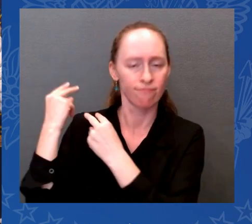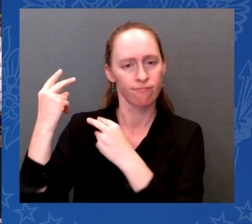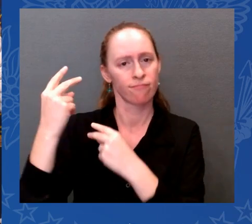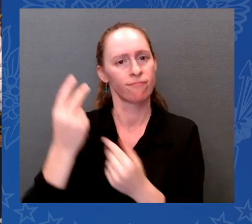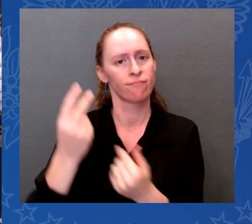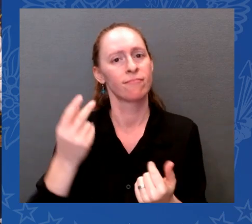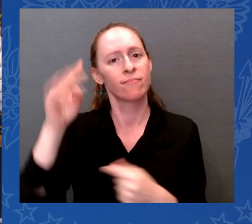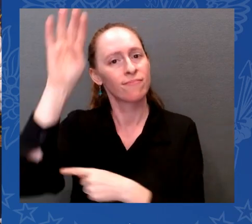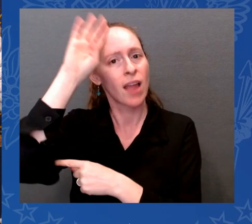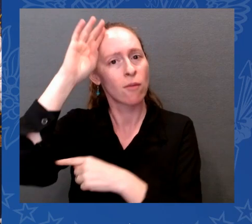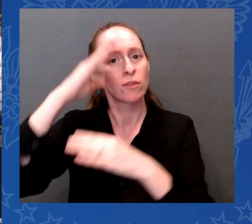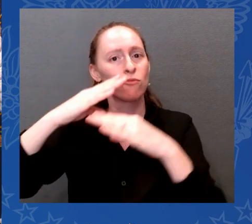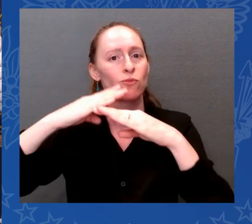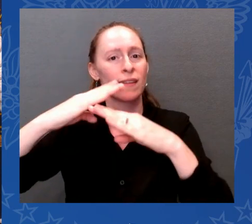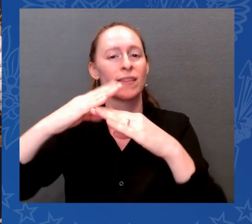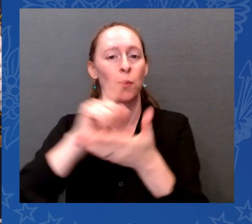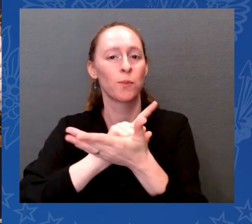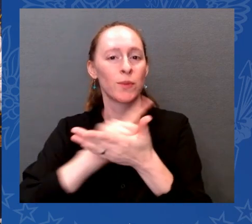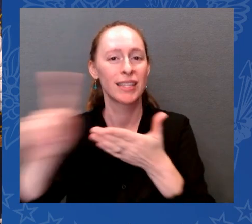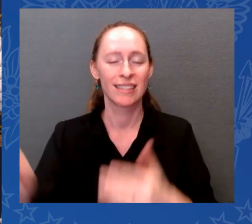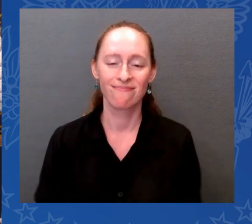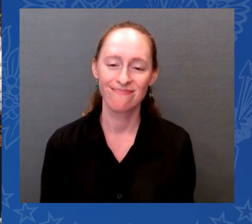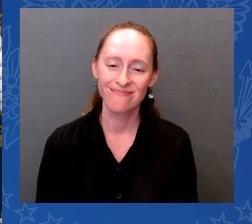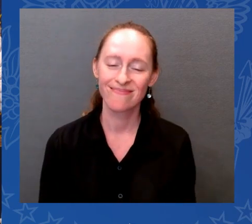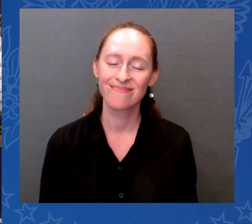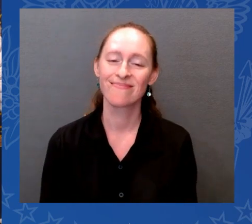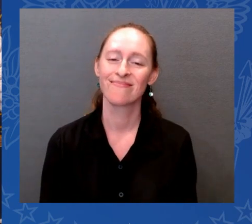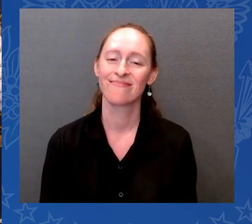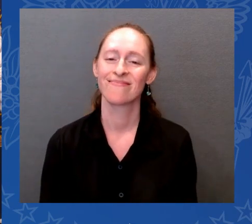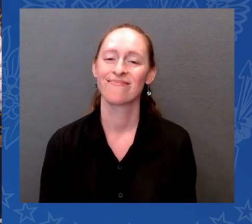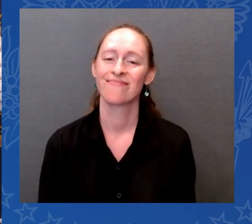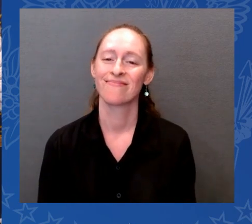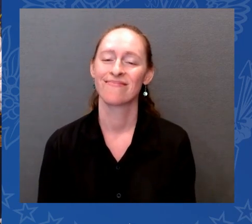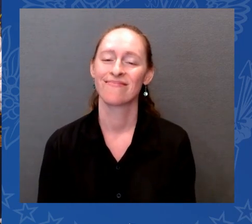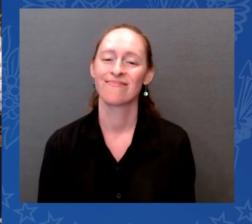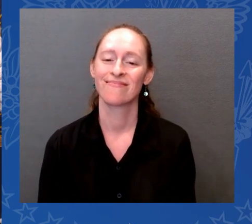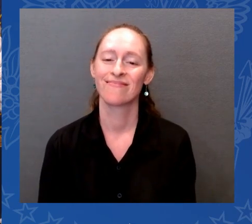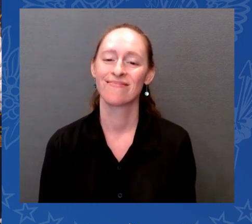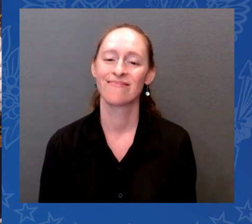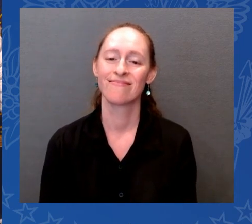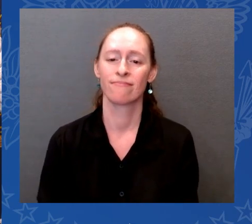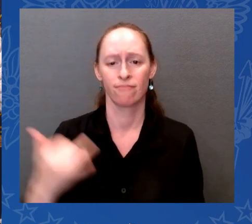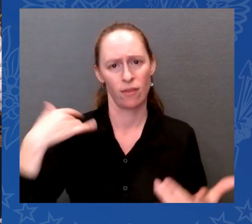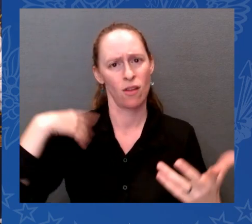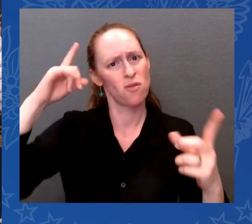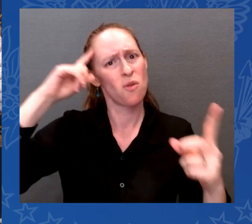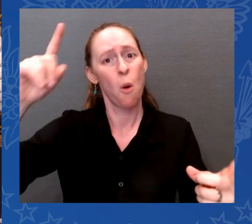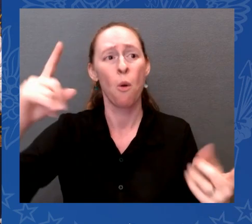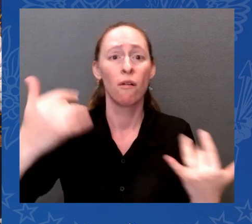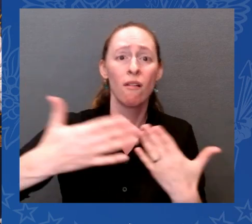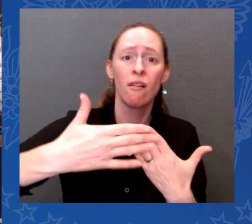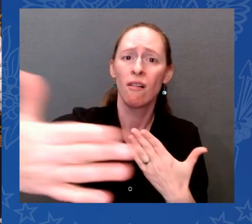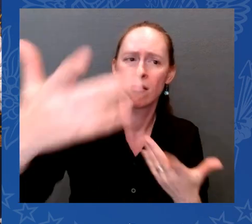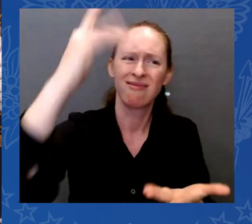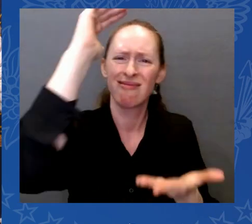to reduce the risk of fire. The Bipar- -- the Bipartisan Infrastructure Law includes significant forest management,